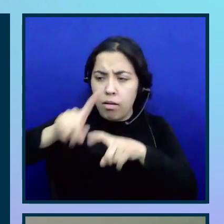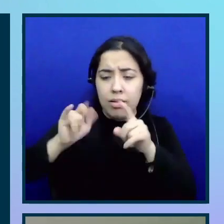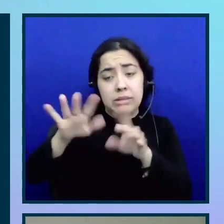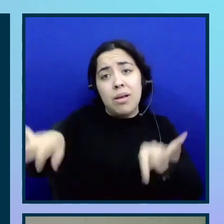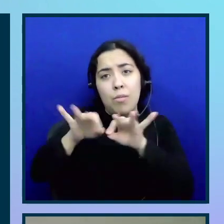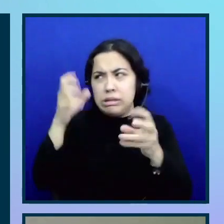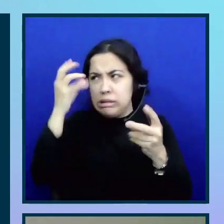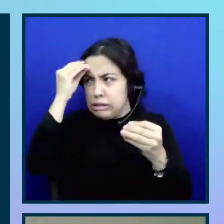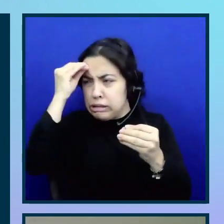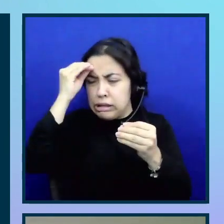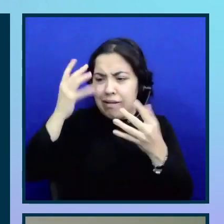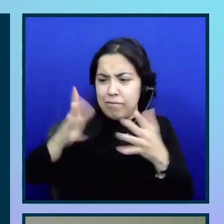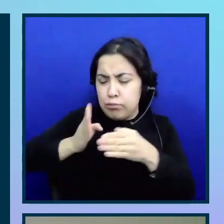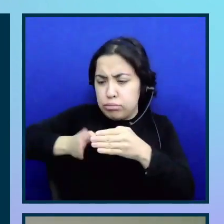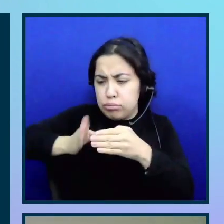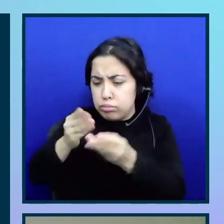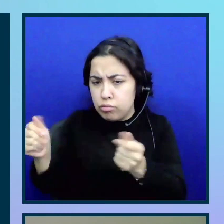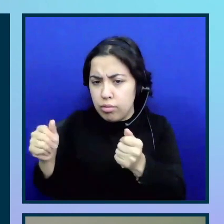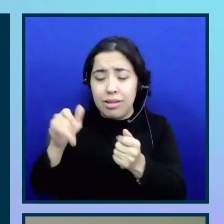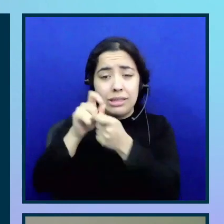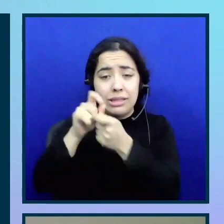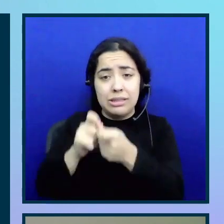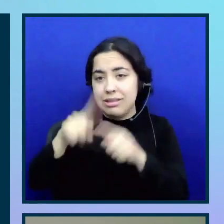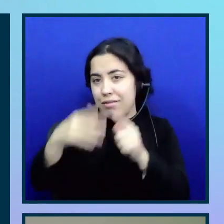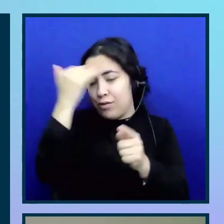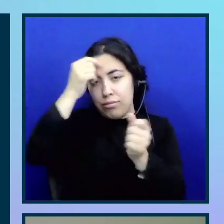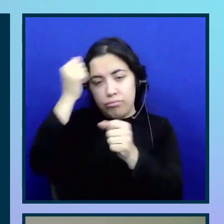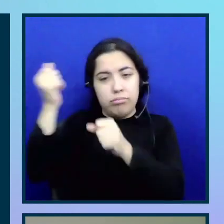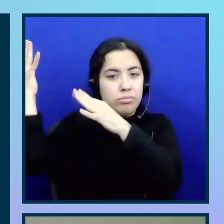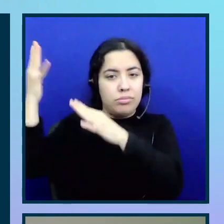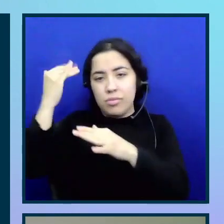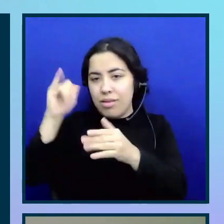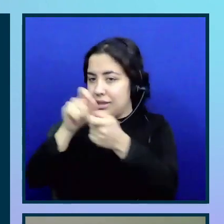but the details can't be forgotten because they will like build up.